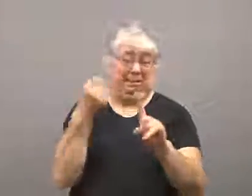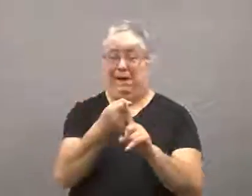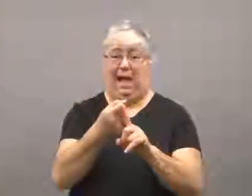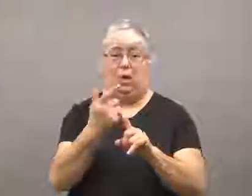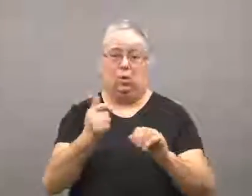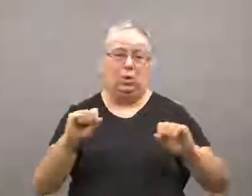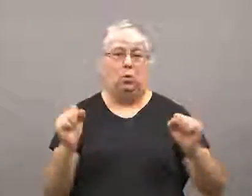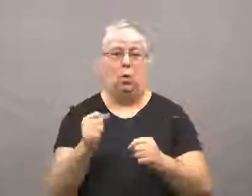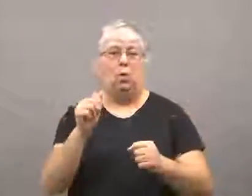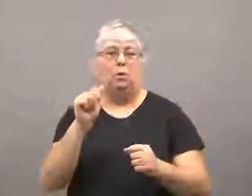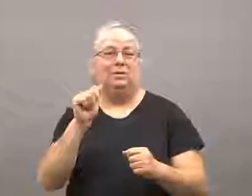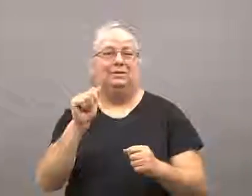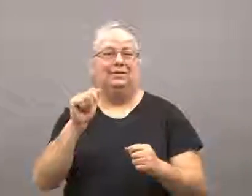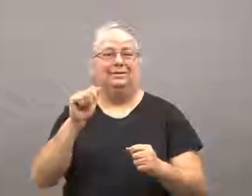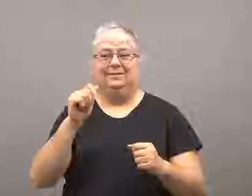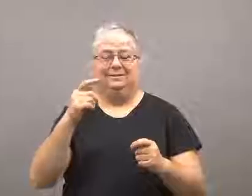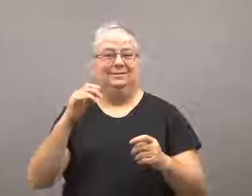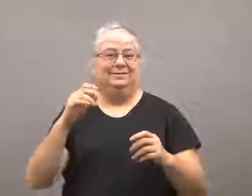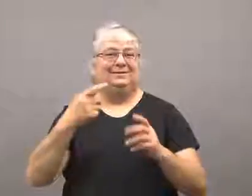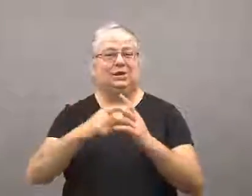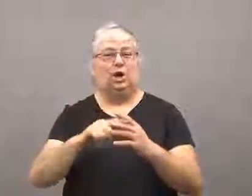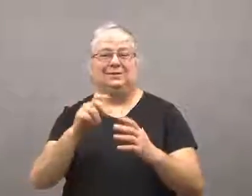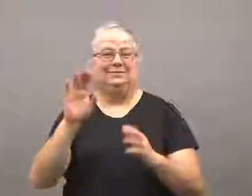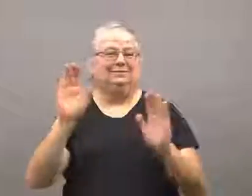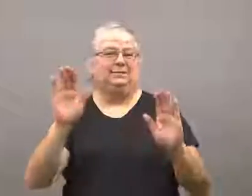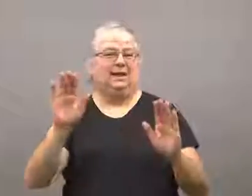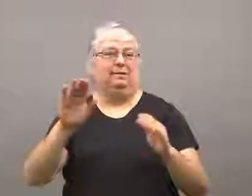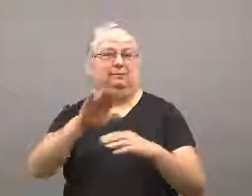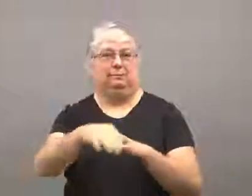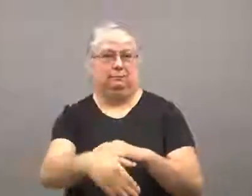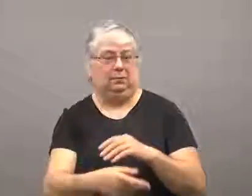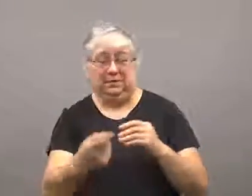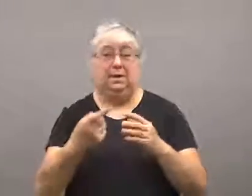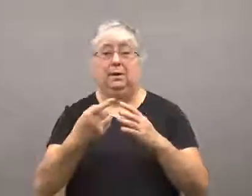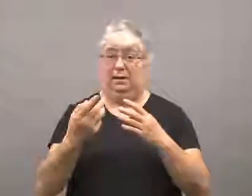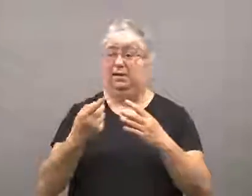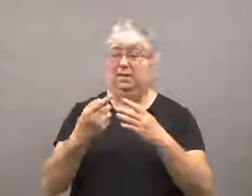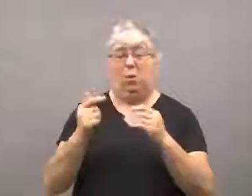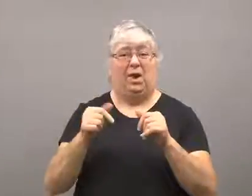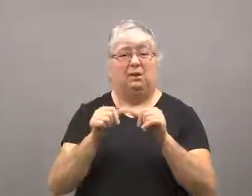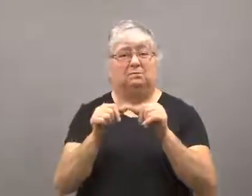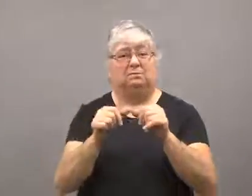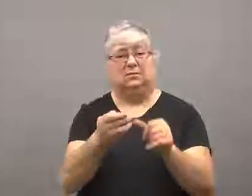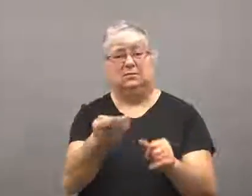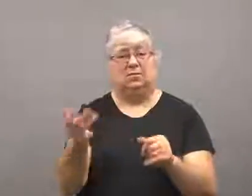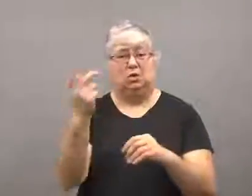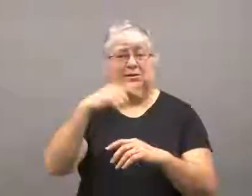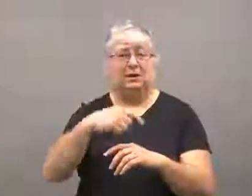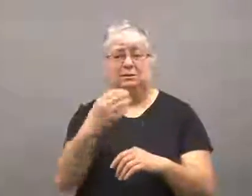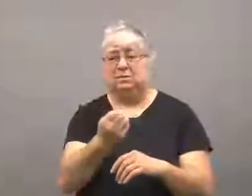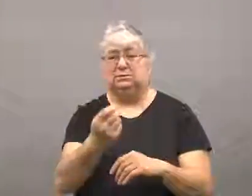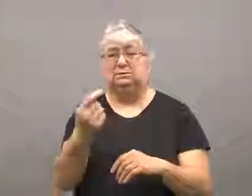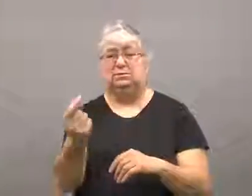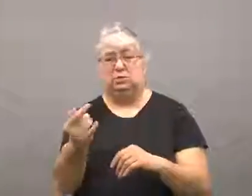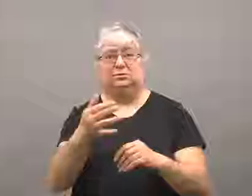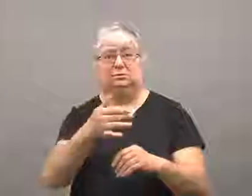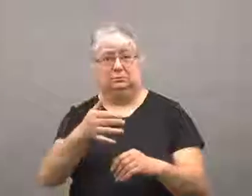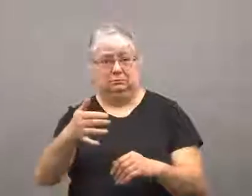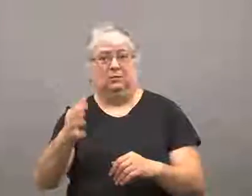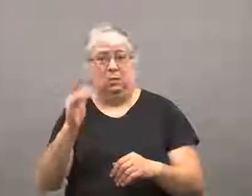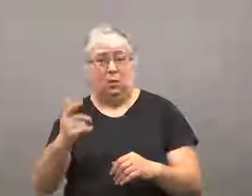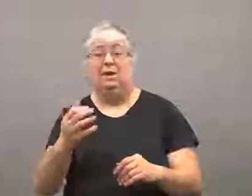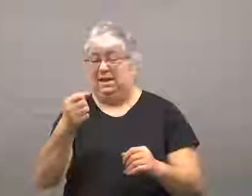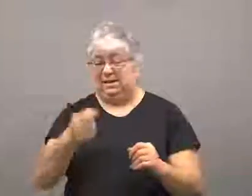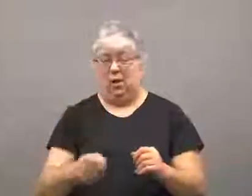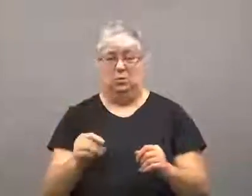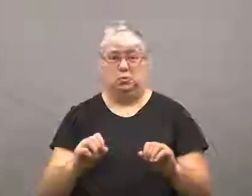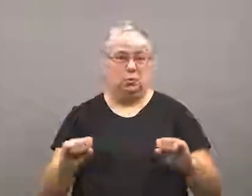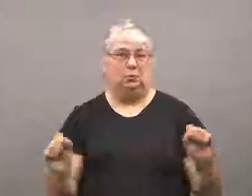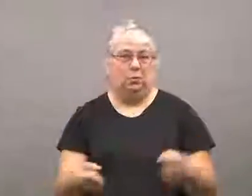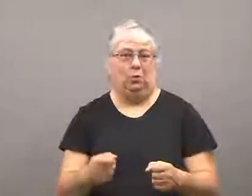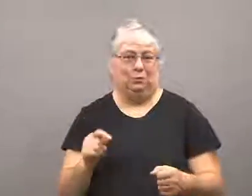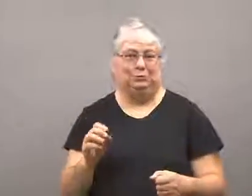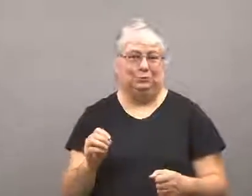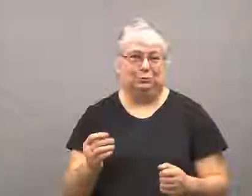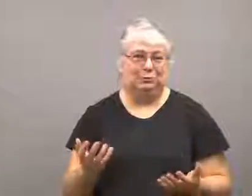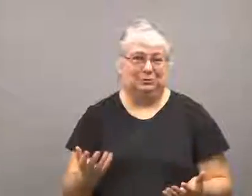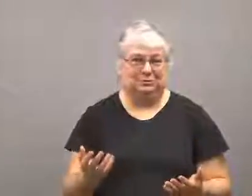The temperatures dropped starting Sunday evening.